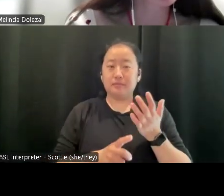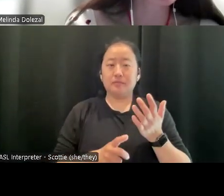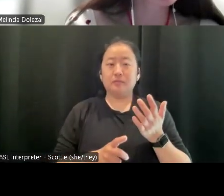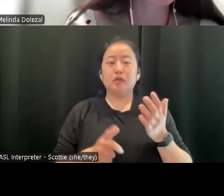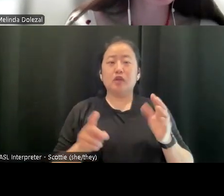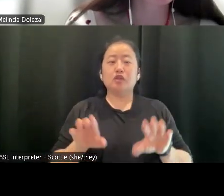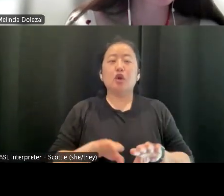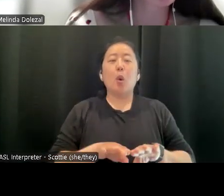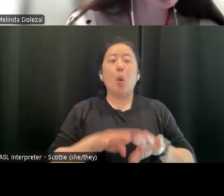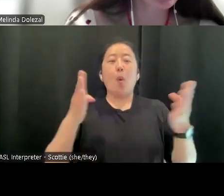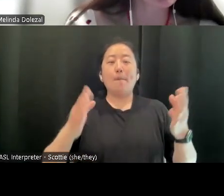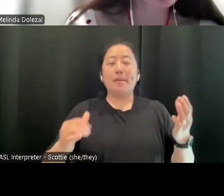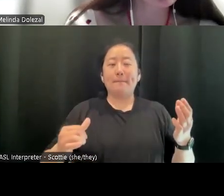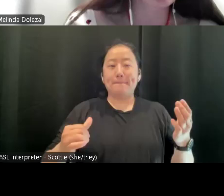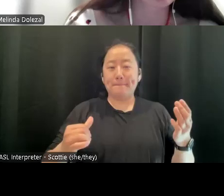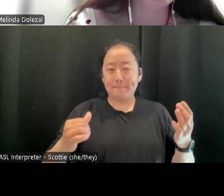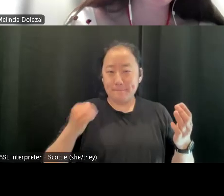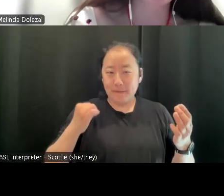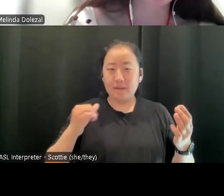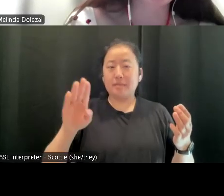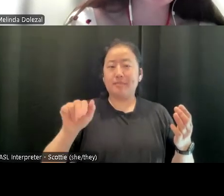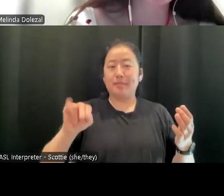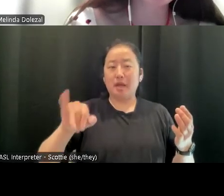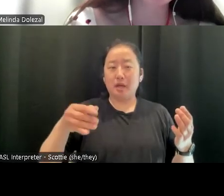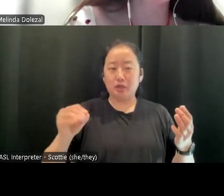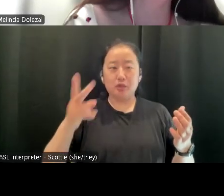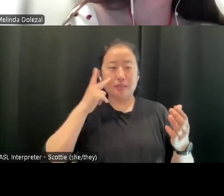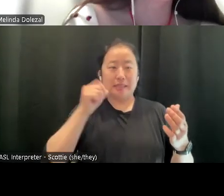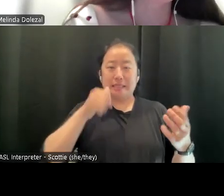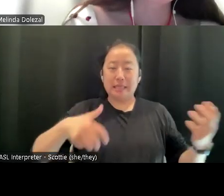allows the banjo to free-stand, as you see here he's not wearing it on a strap,